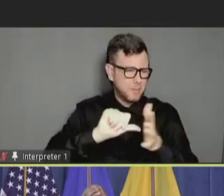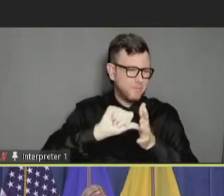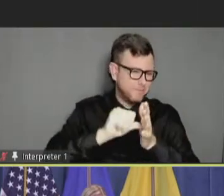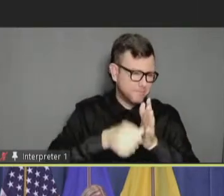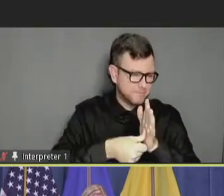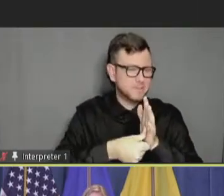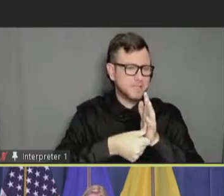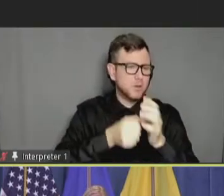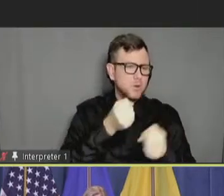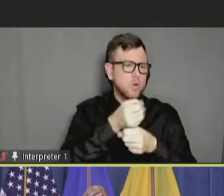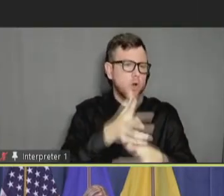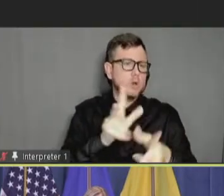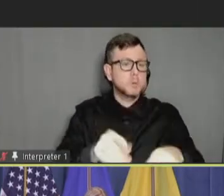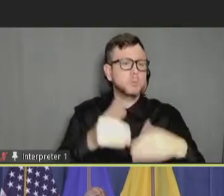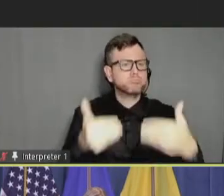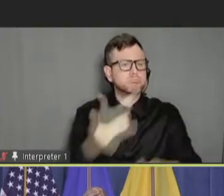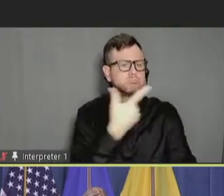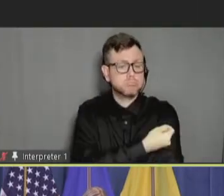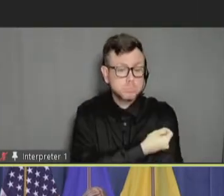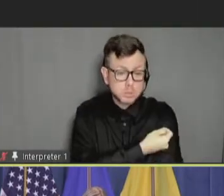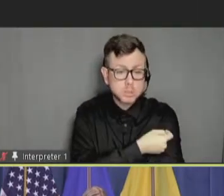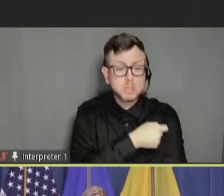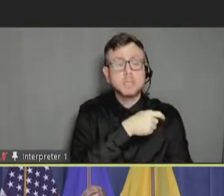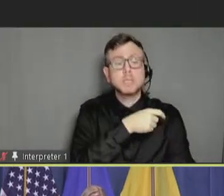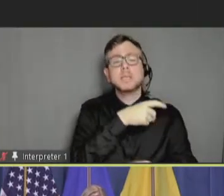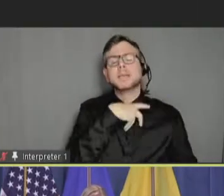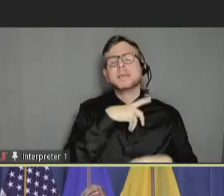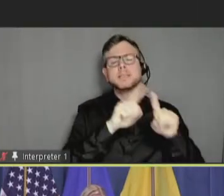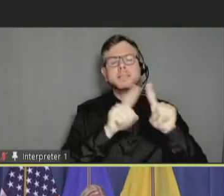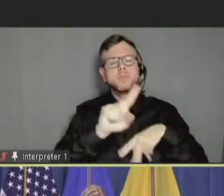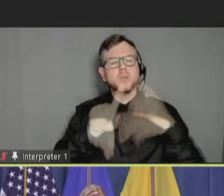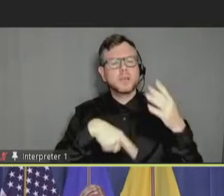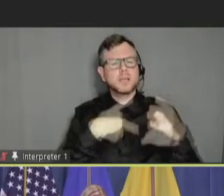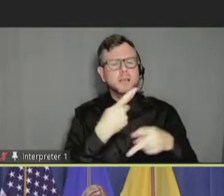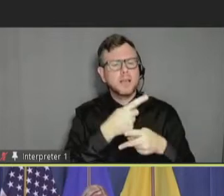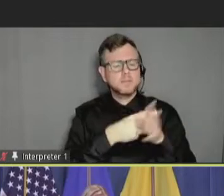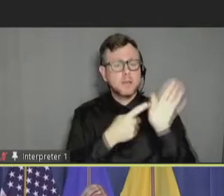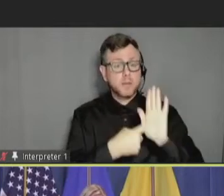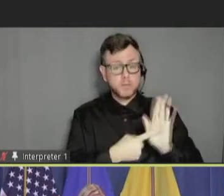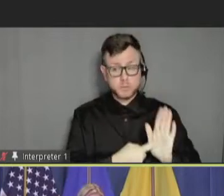Furthermore, considering a broad range of indicators for measuring impact of projects